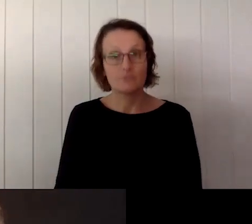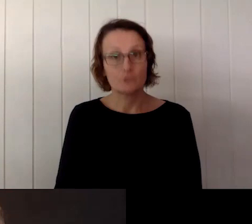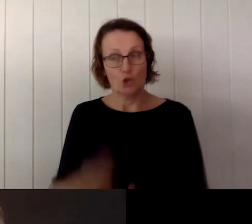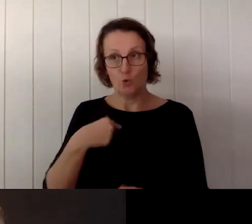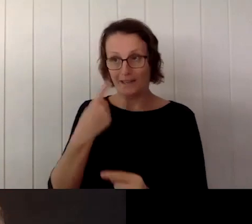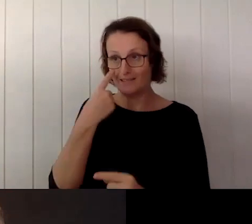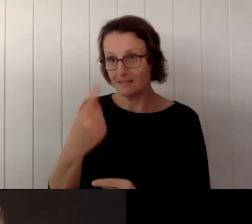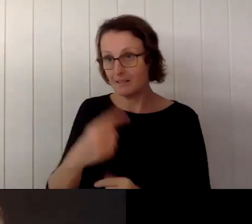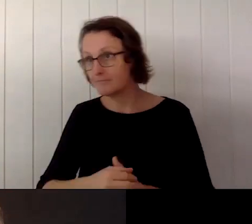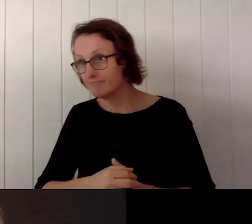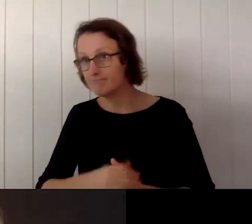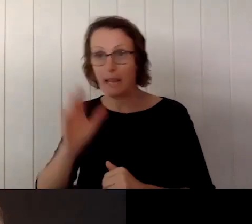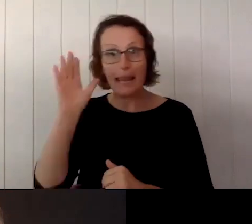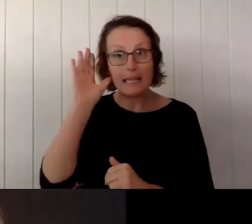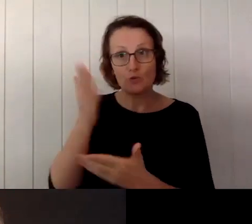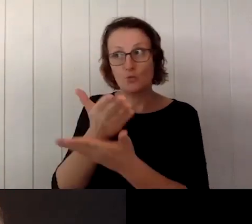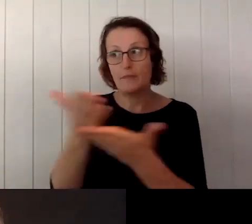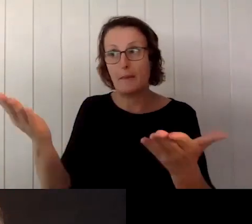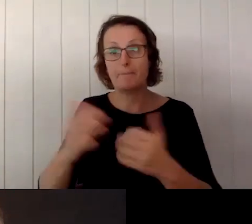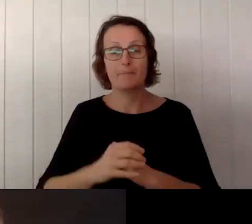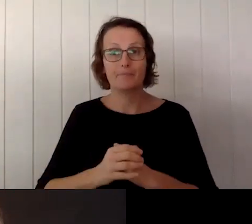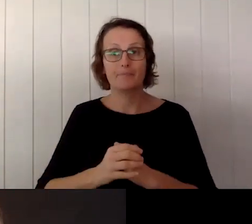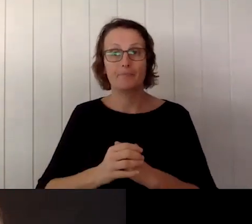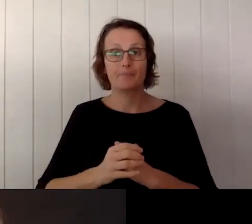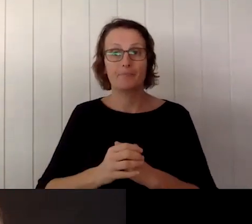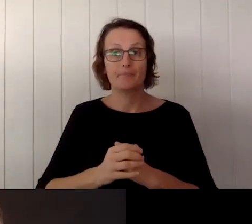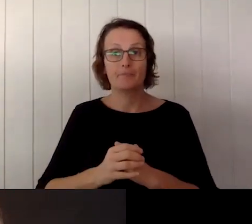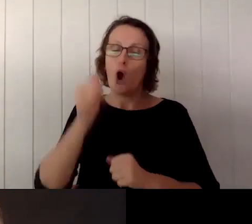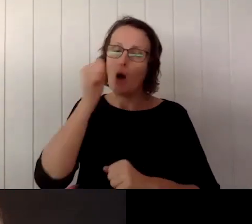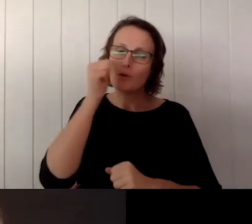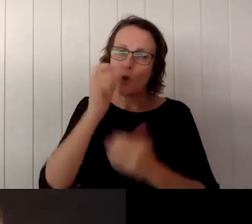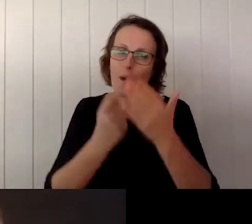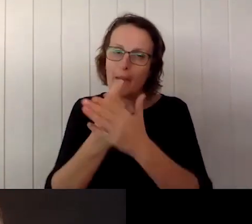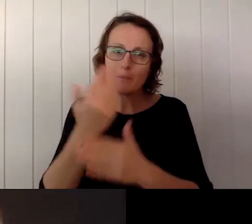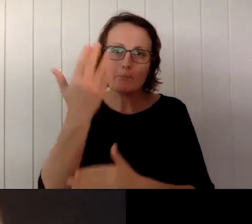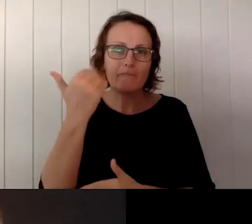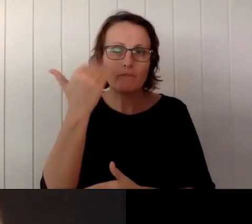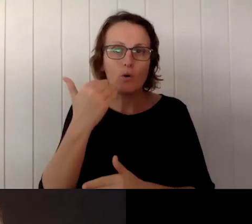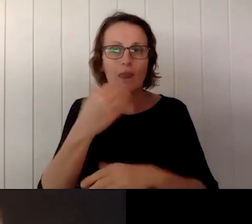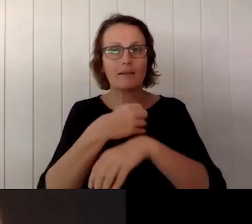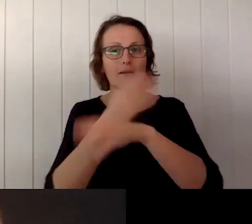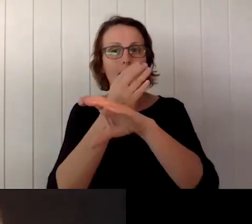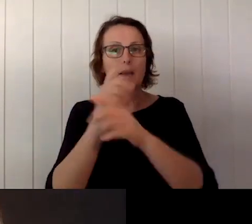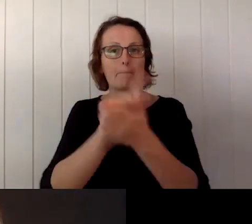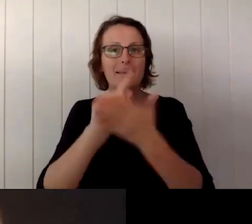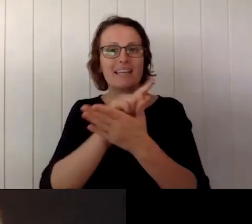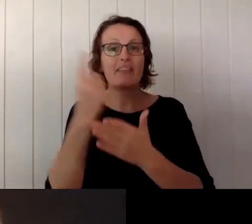listening. It's very distracting - and we've all had this experience - where you're in a meeting and someone picks up their phone and